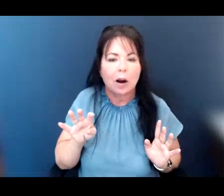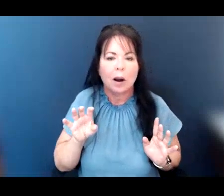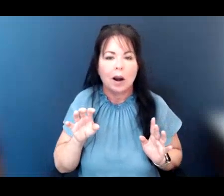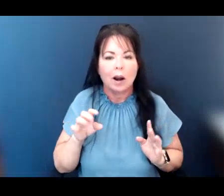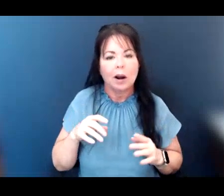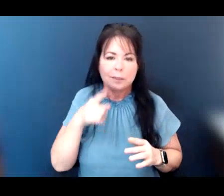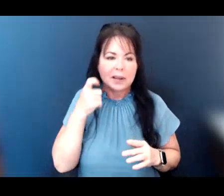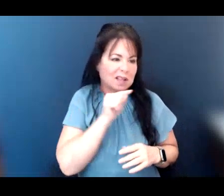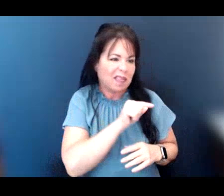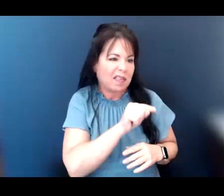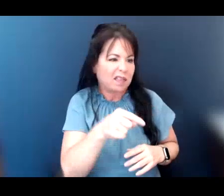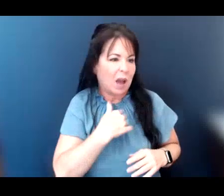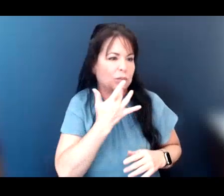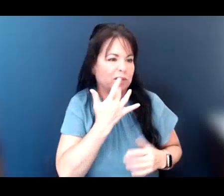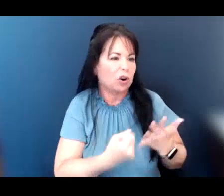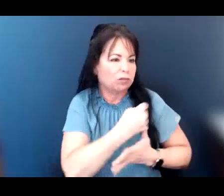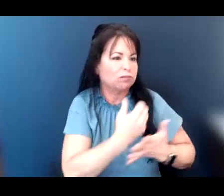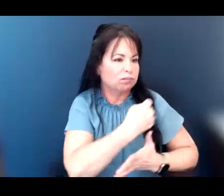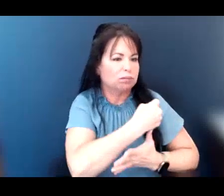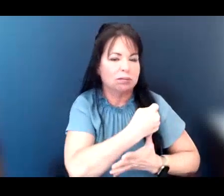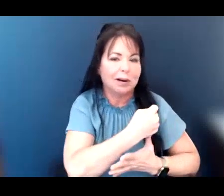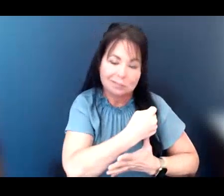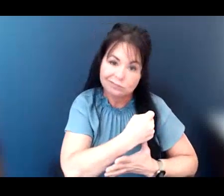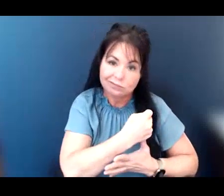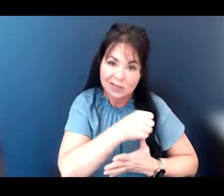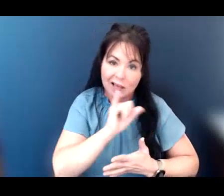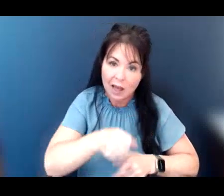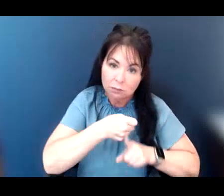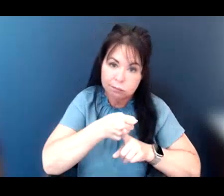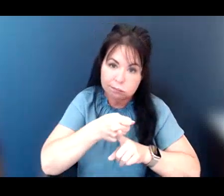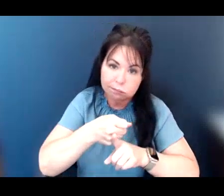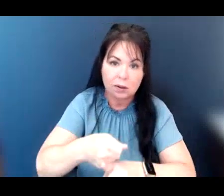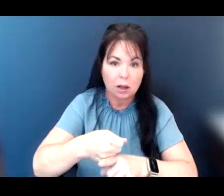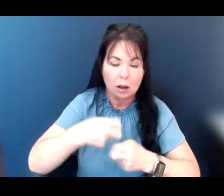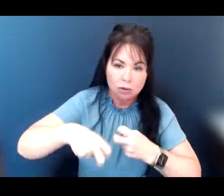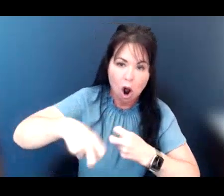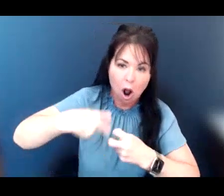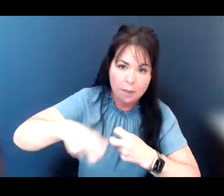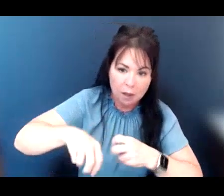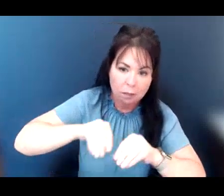And that can really be problematic because we try to design for the most benefit.